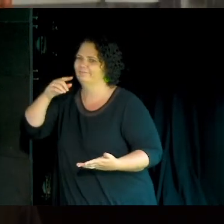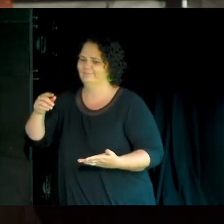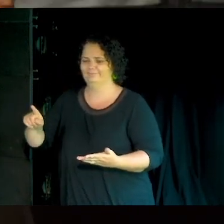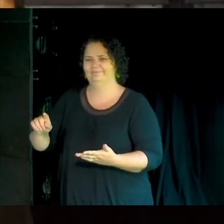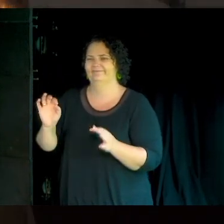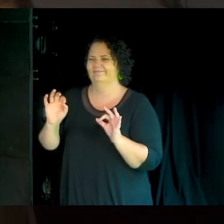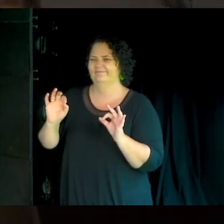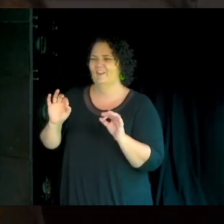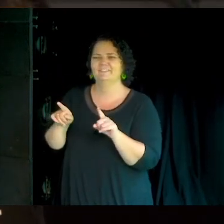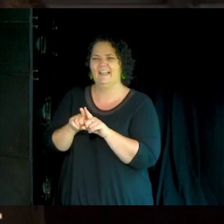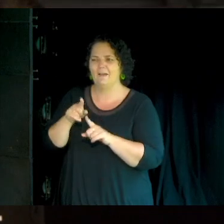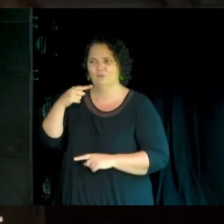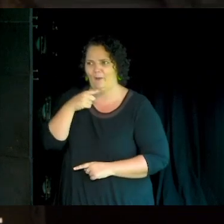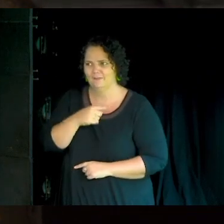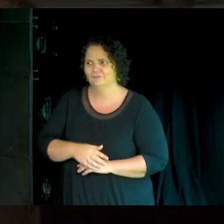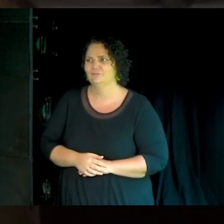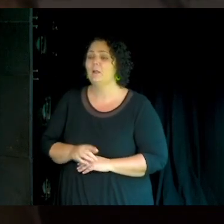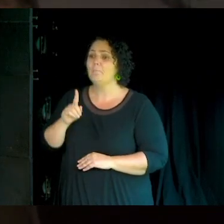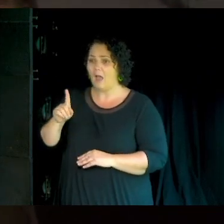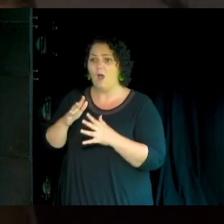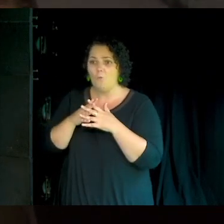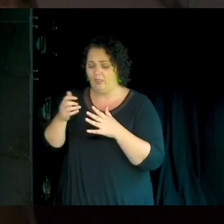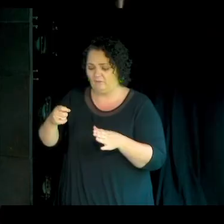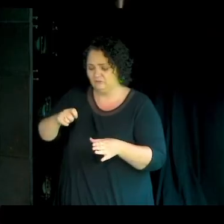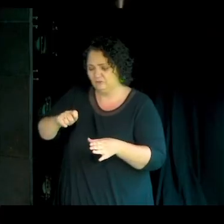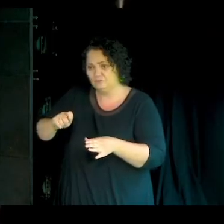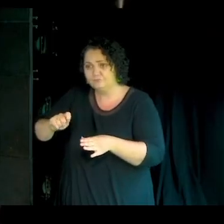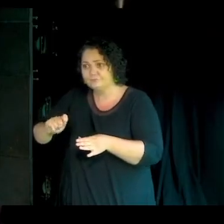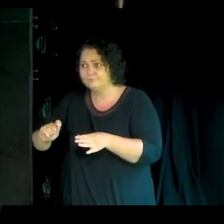to give this place a good clean because it's smart crab there's a lot a lot of